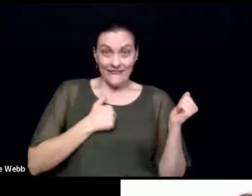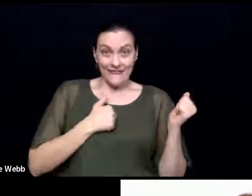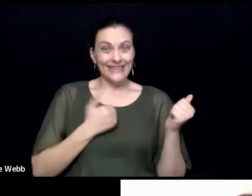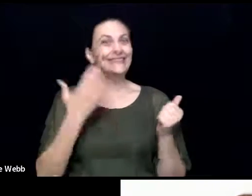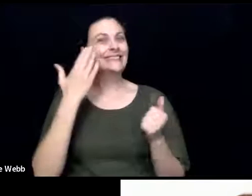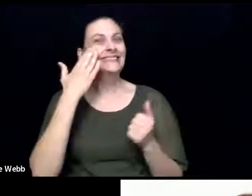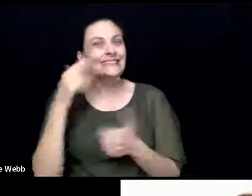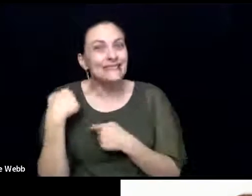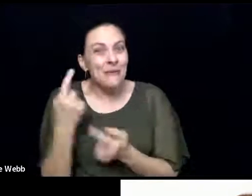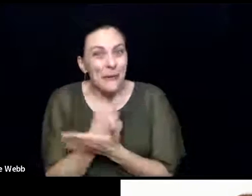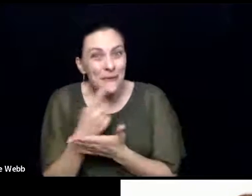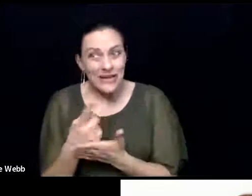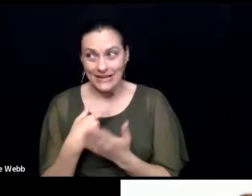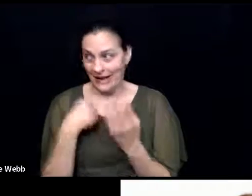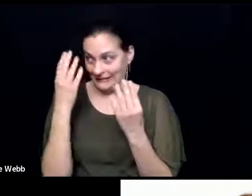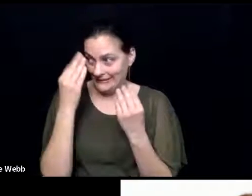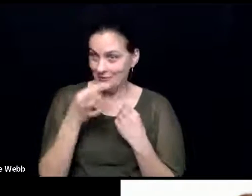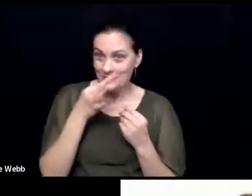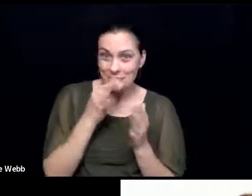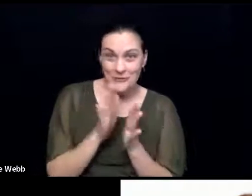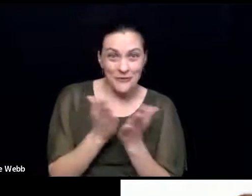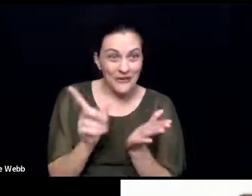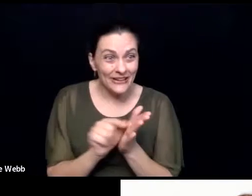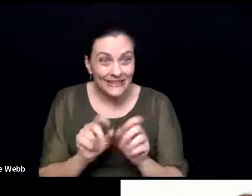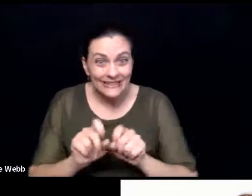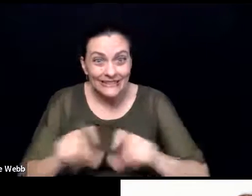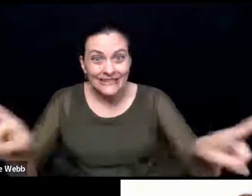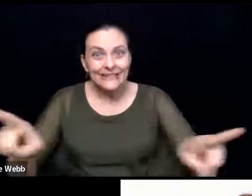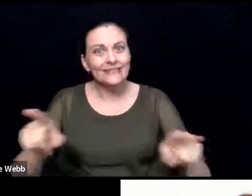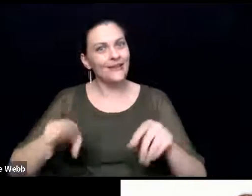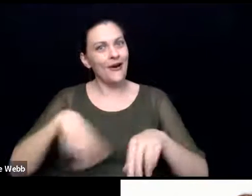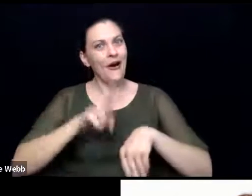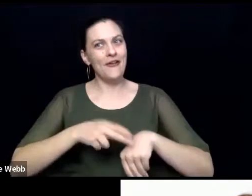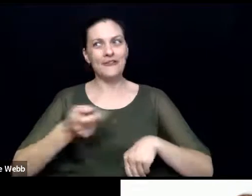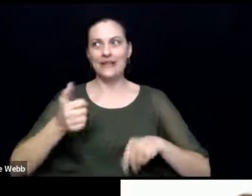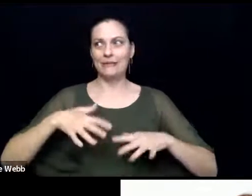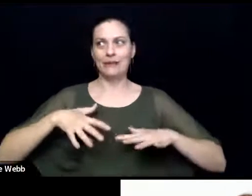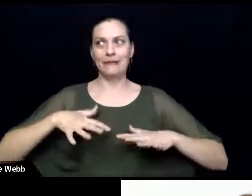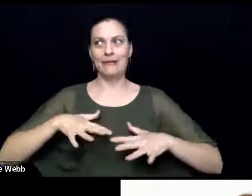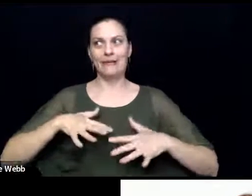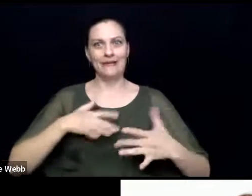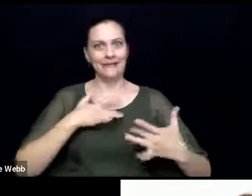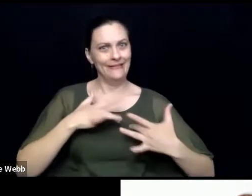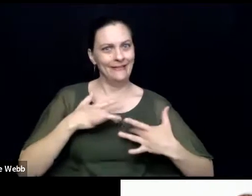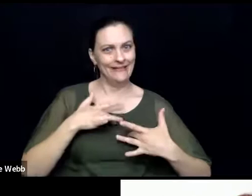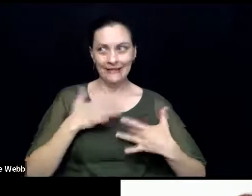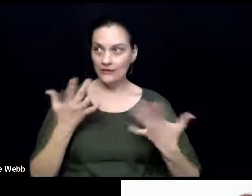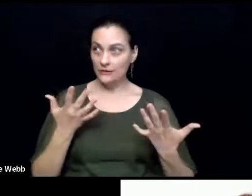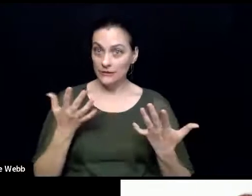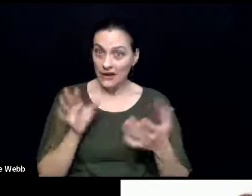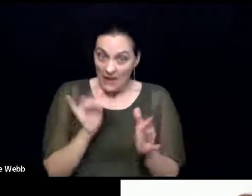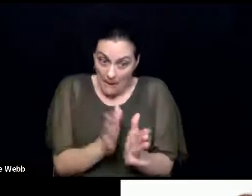because it is really me being vulnerable. One of the things I had to face is that there was this